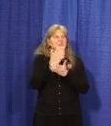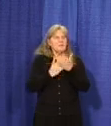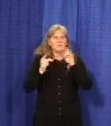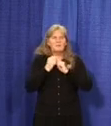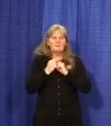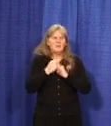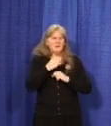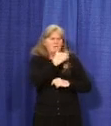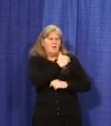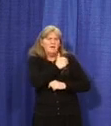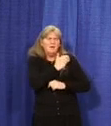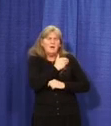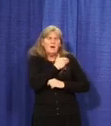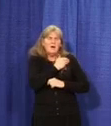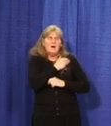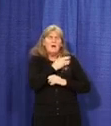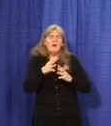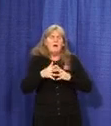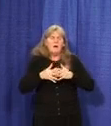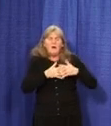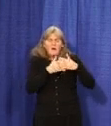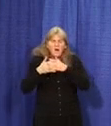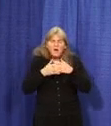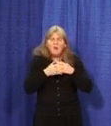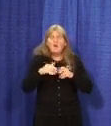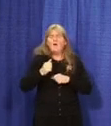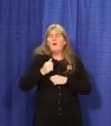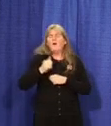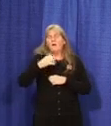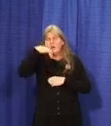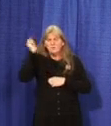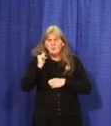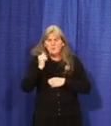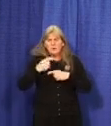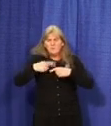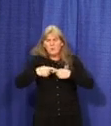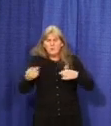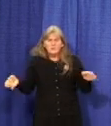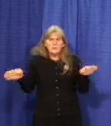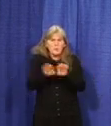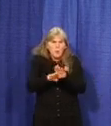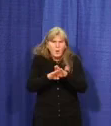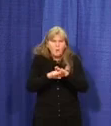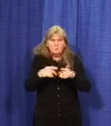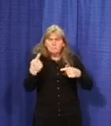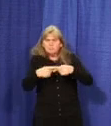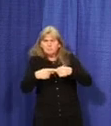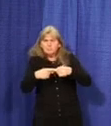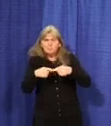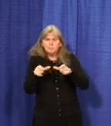but what matters is not so much whether COVID cases enter the territory. What is much more important is